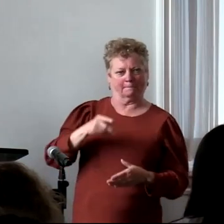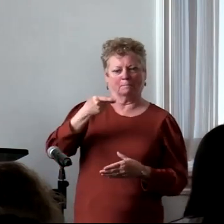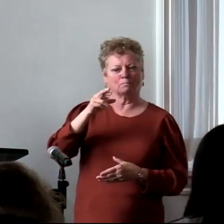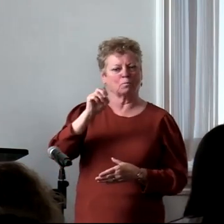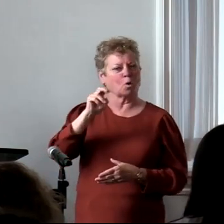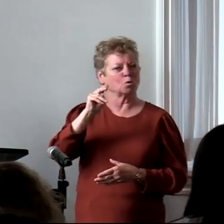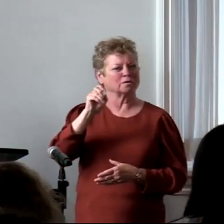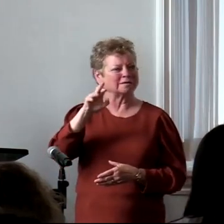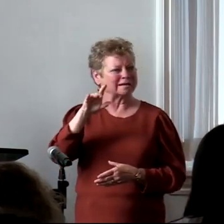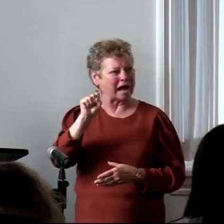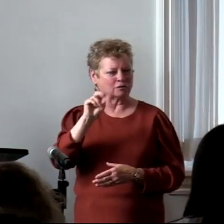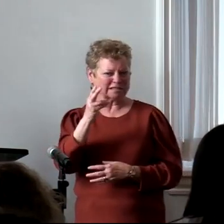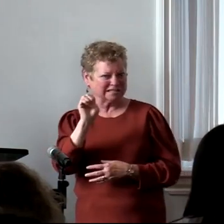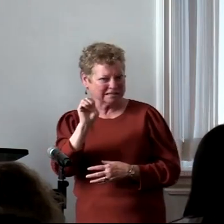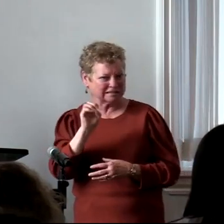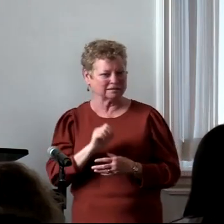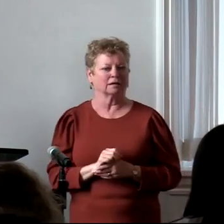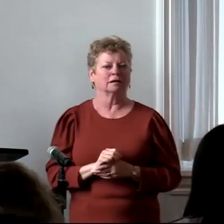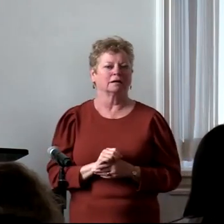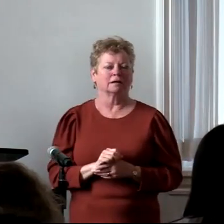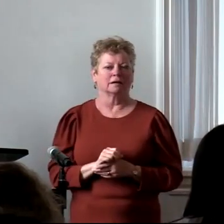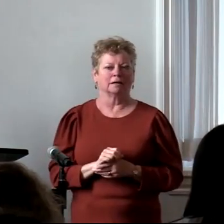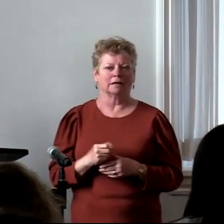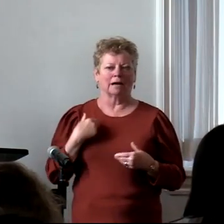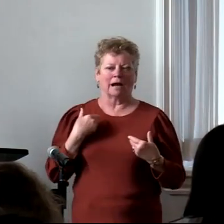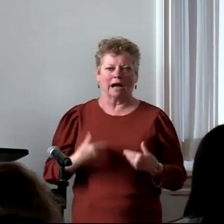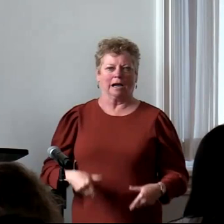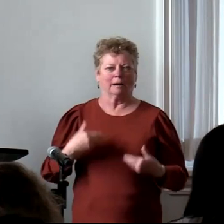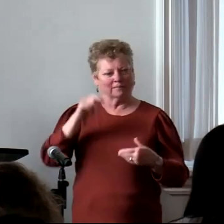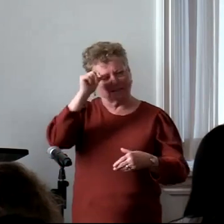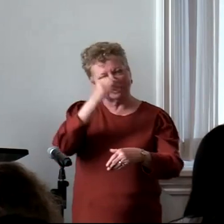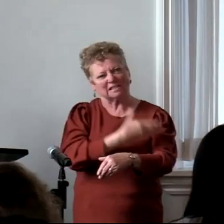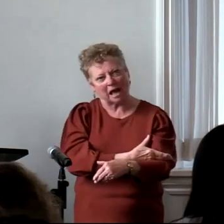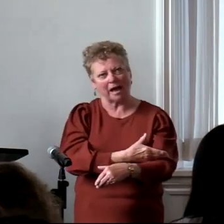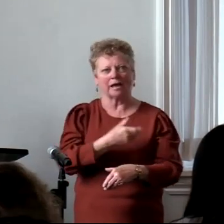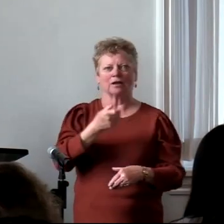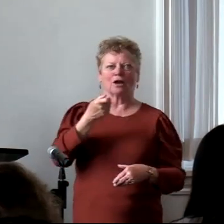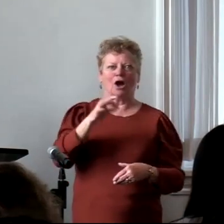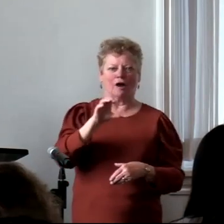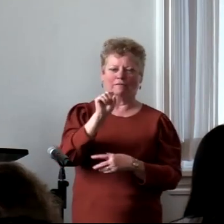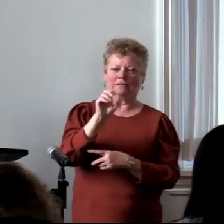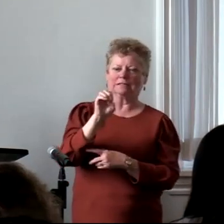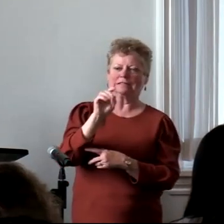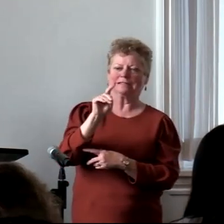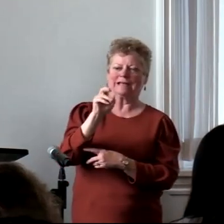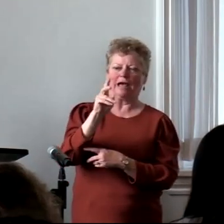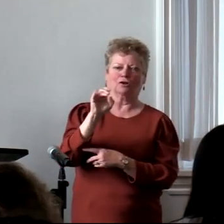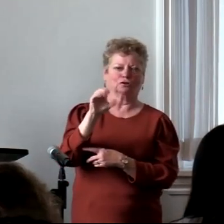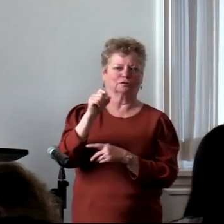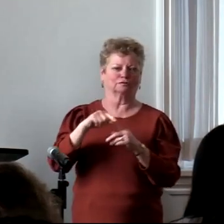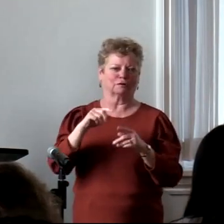and I am the son of settlers from northern Nova Scotia.